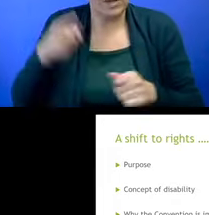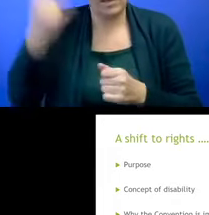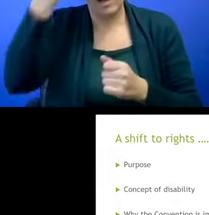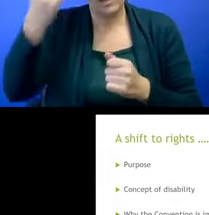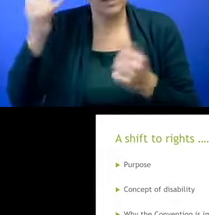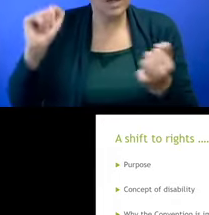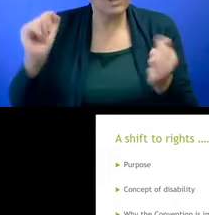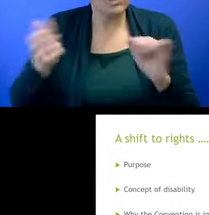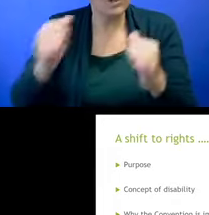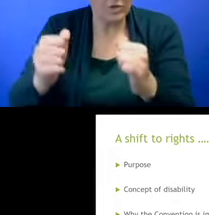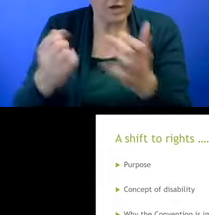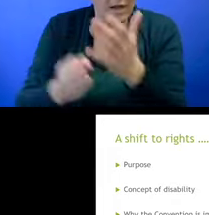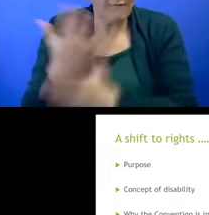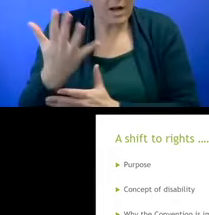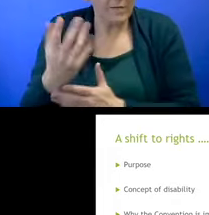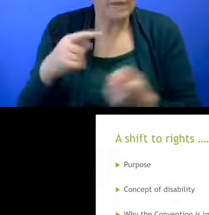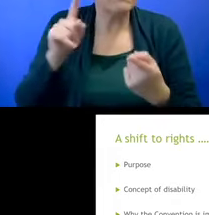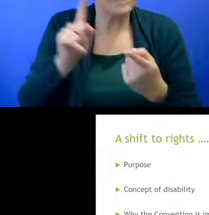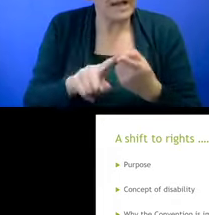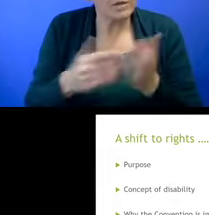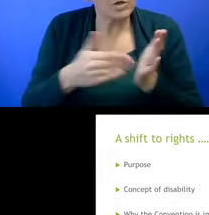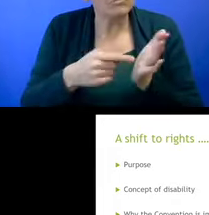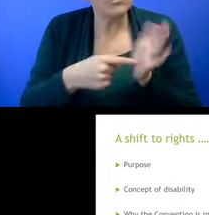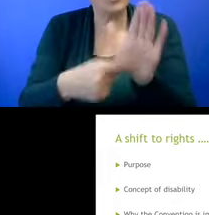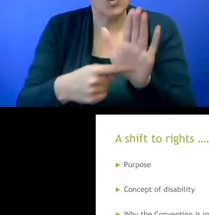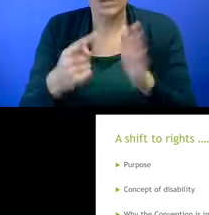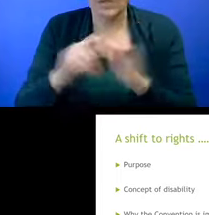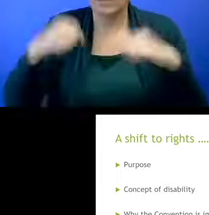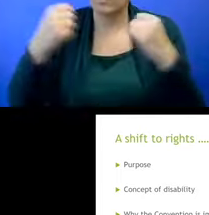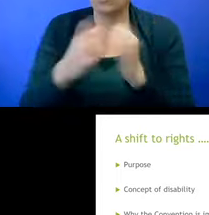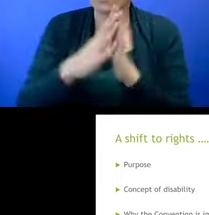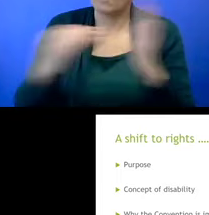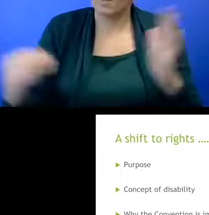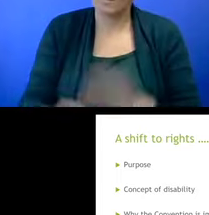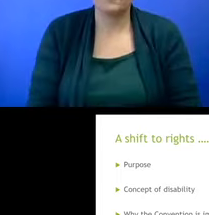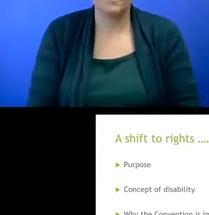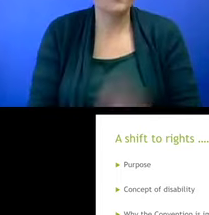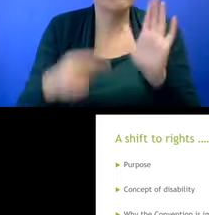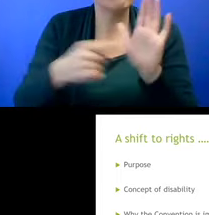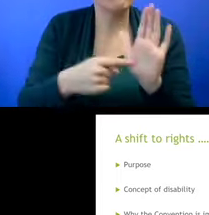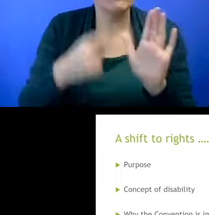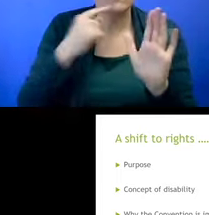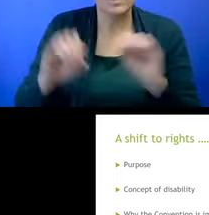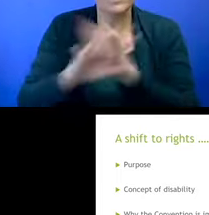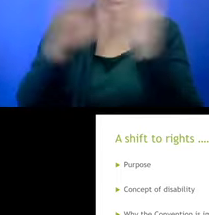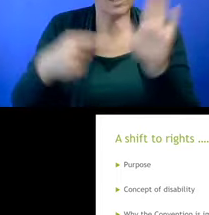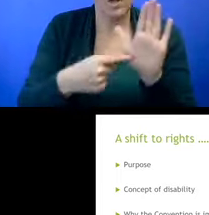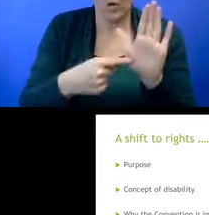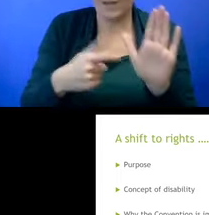Nevertheless it does reflect this social model perspective of disability, as it clarifies that disability results from